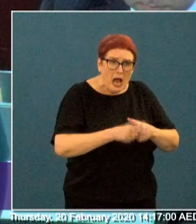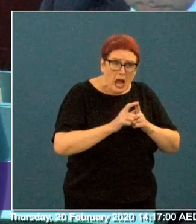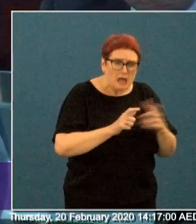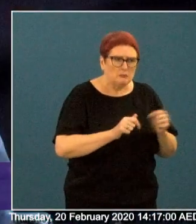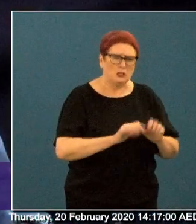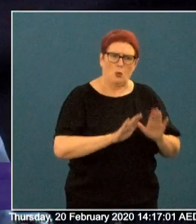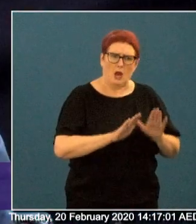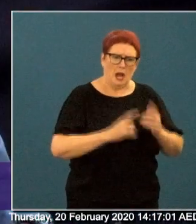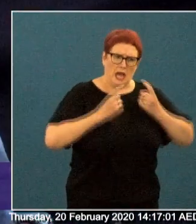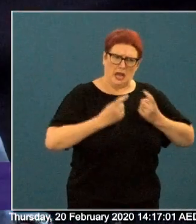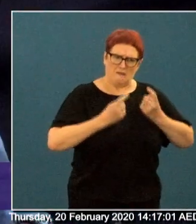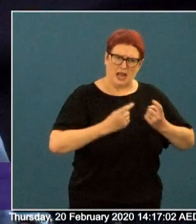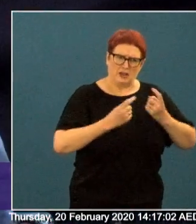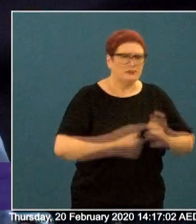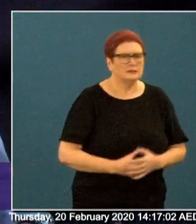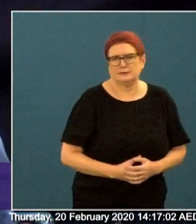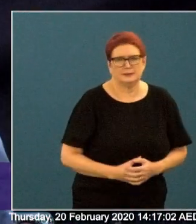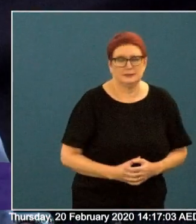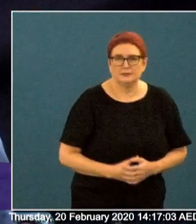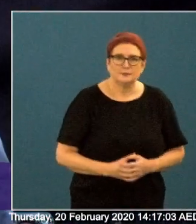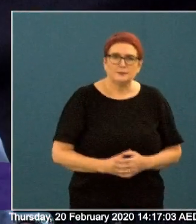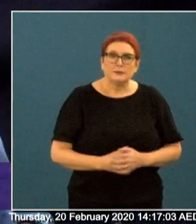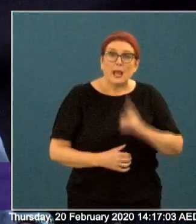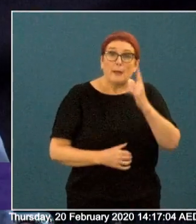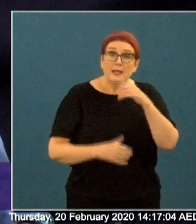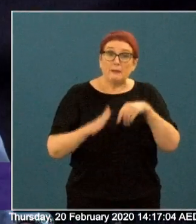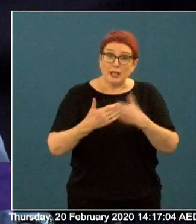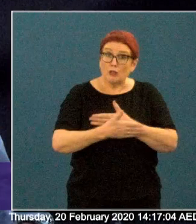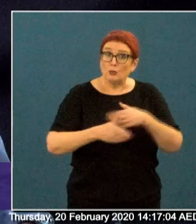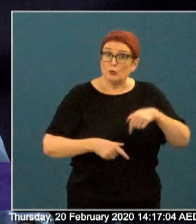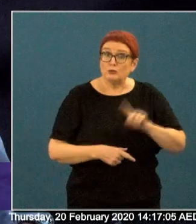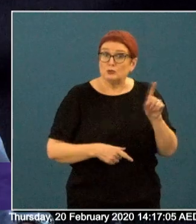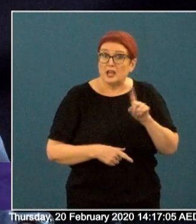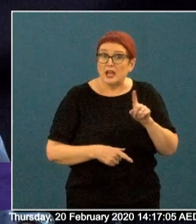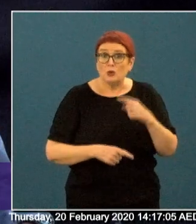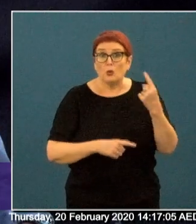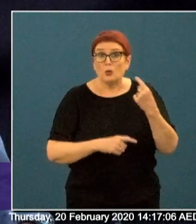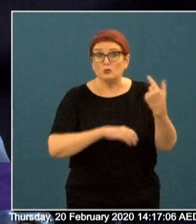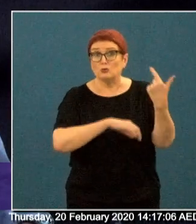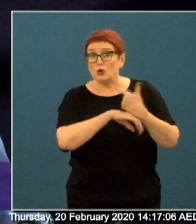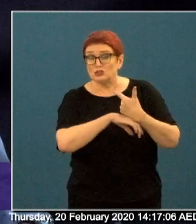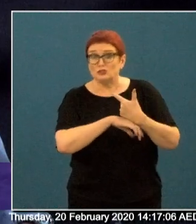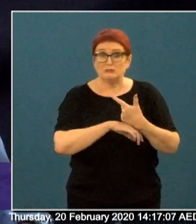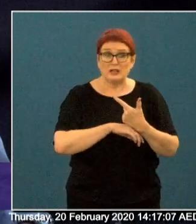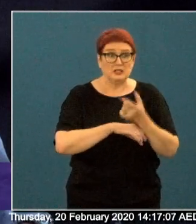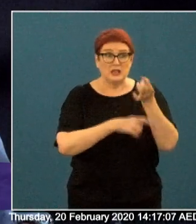Many people in the room and listening are perhaps teachers in various universities.